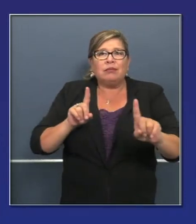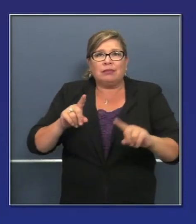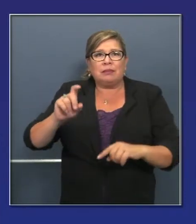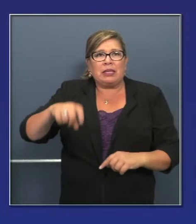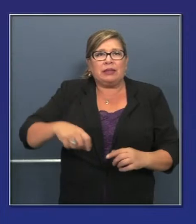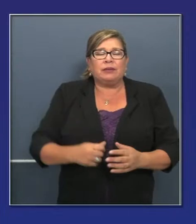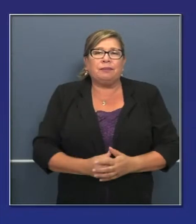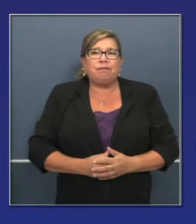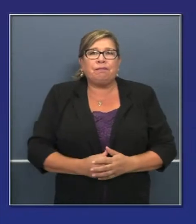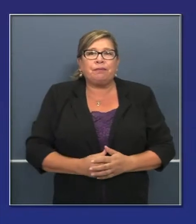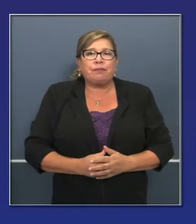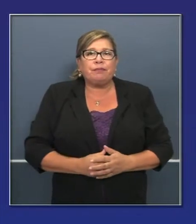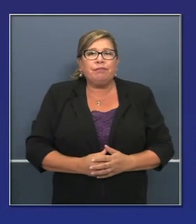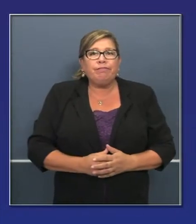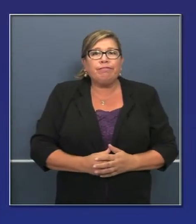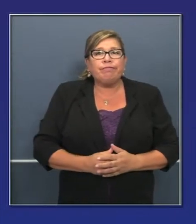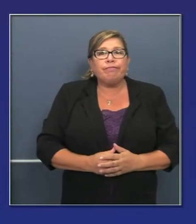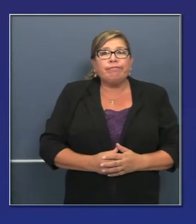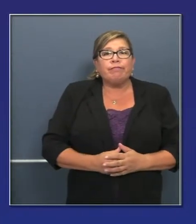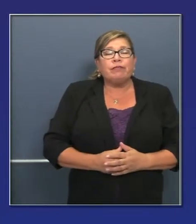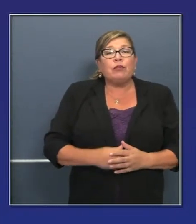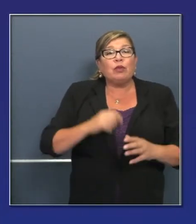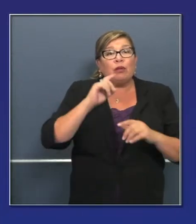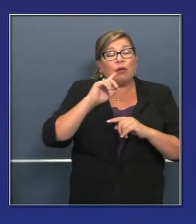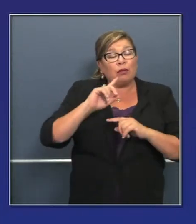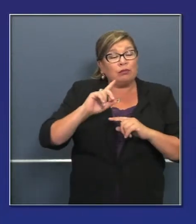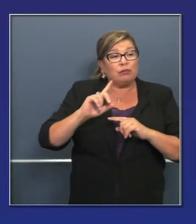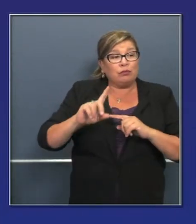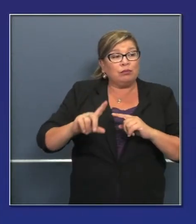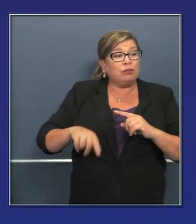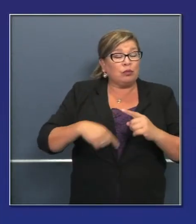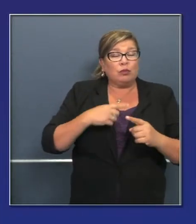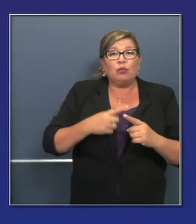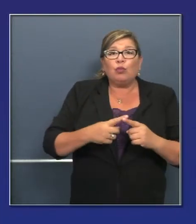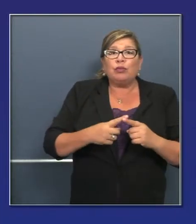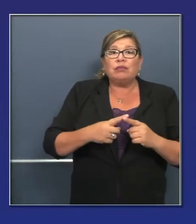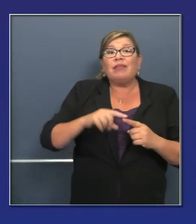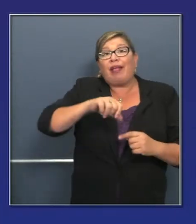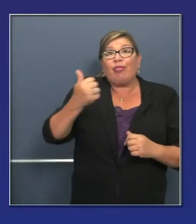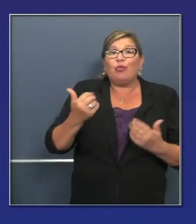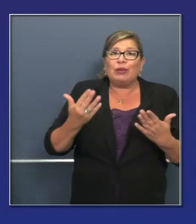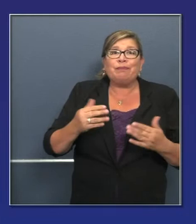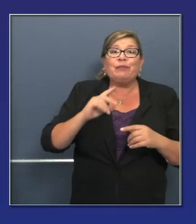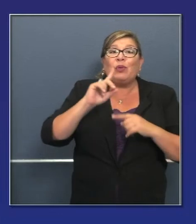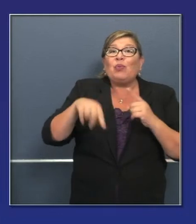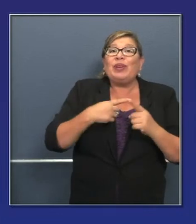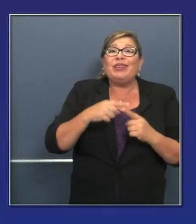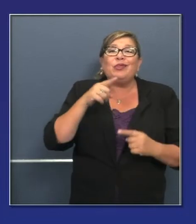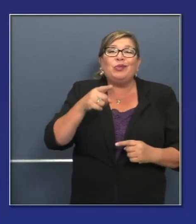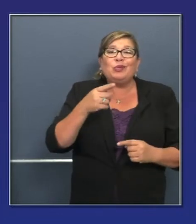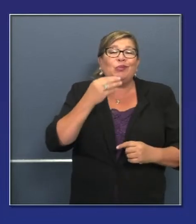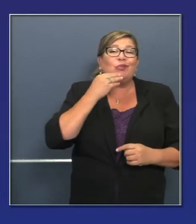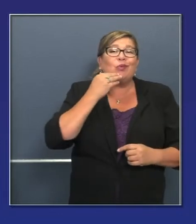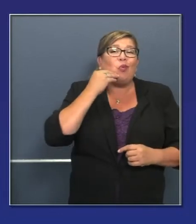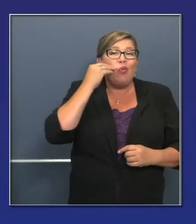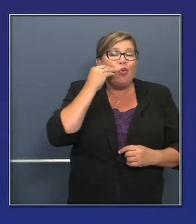you're not at home and you have gone to the office or your back in a retail environment or any other